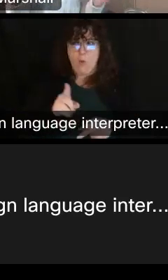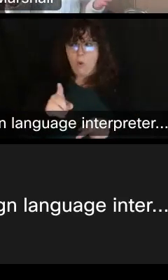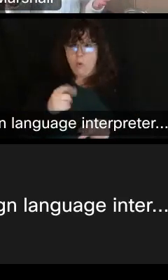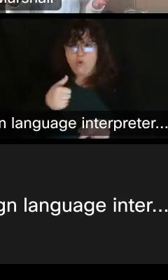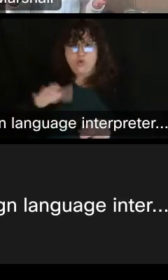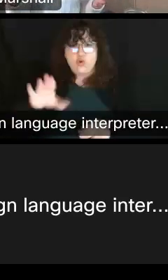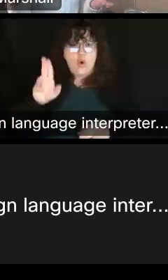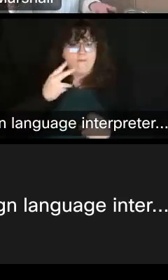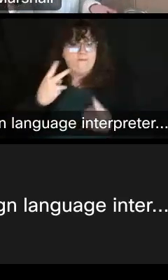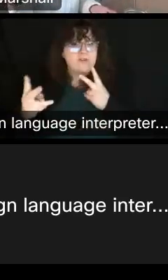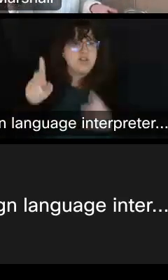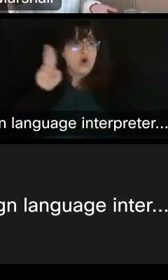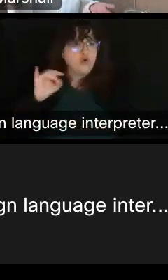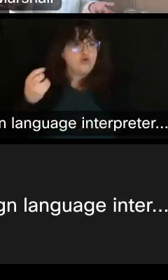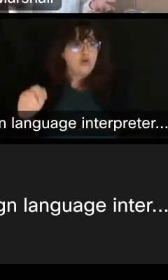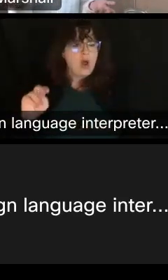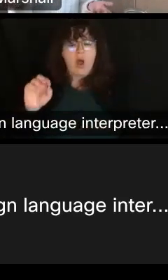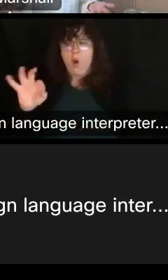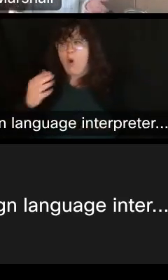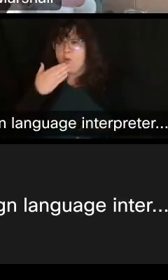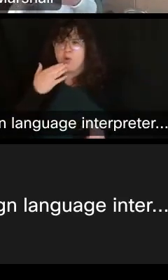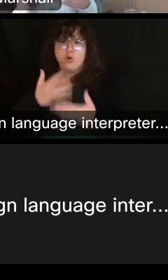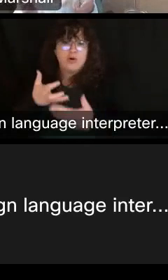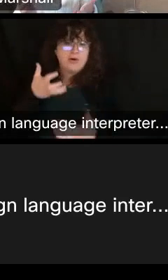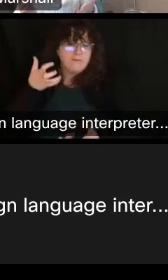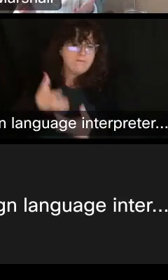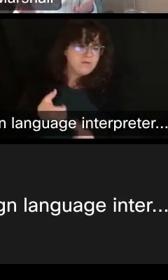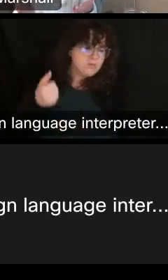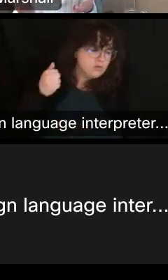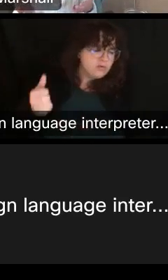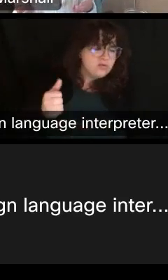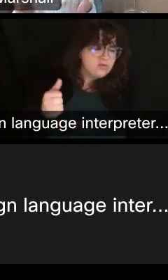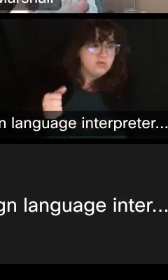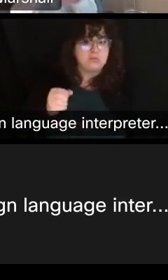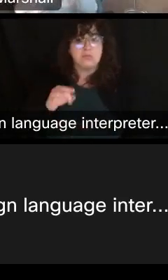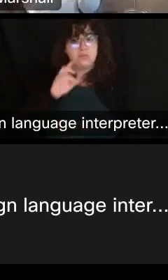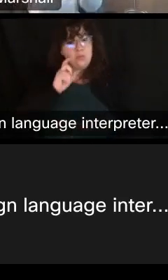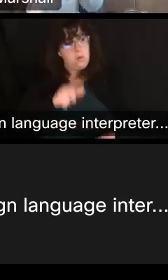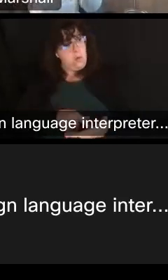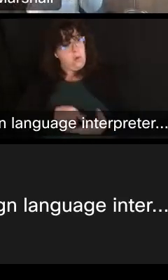disregulated. If he is, can we consider that when things are in crisis that should be written on